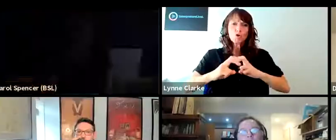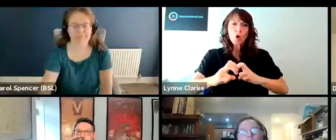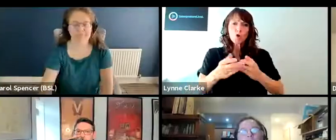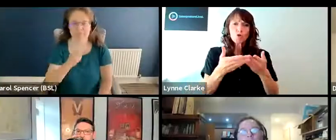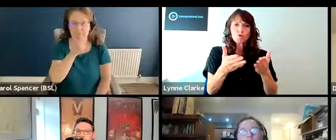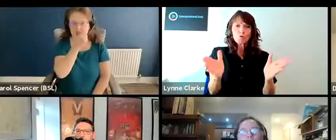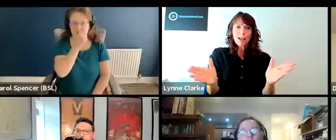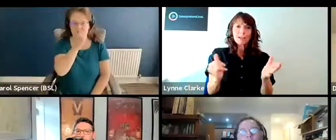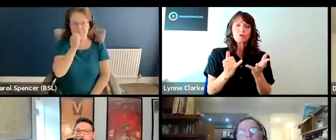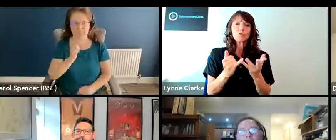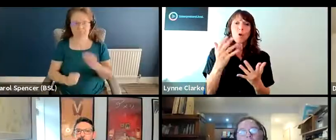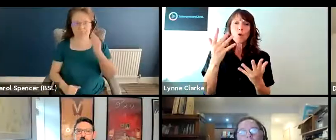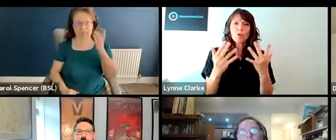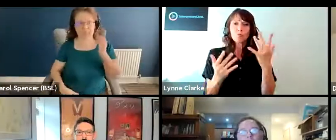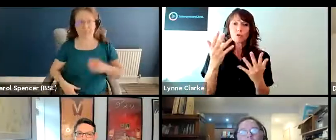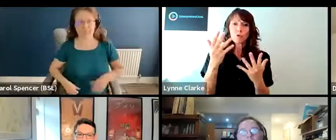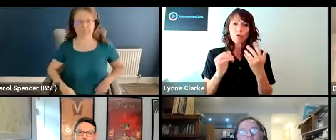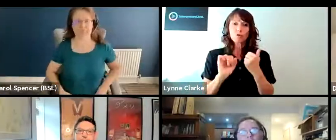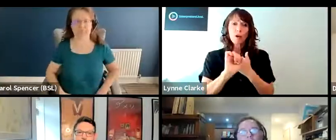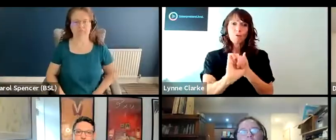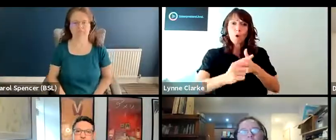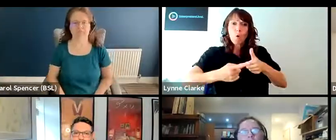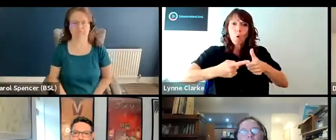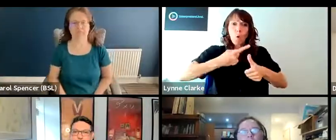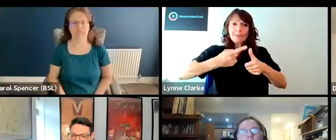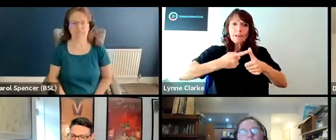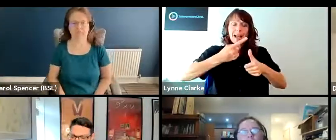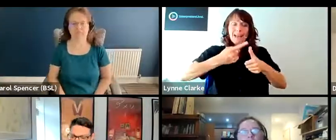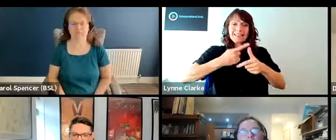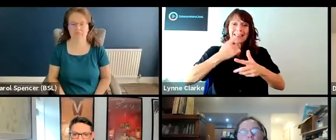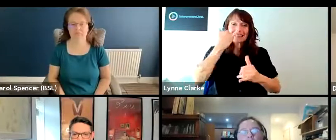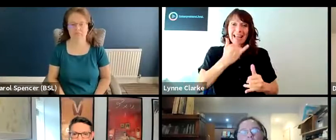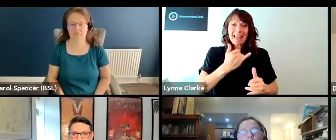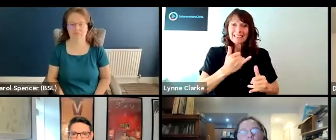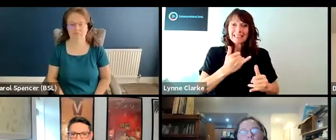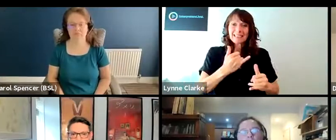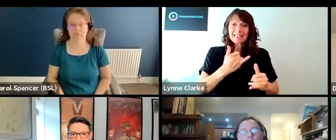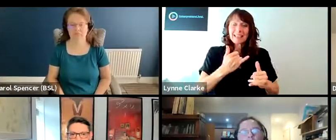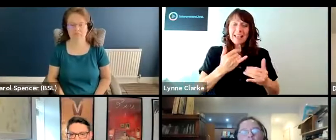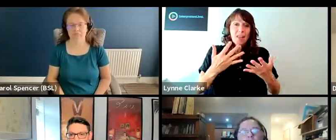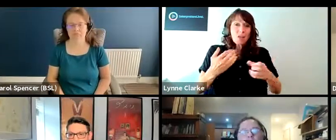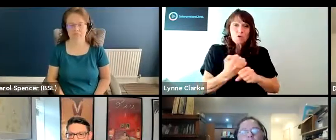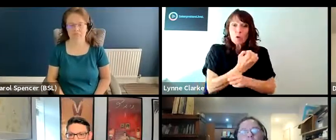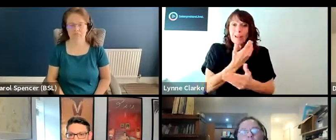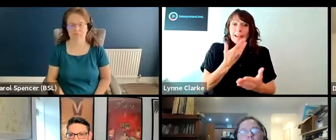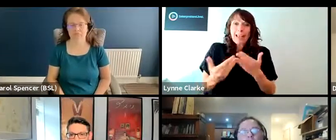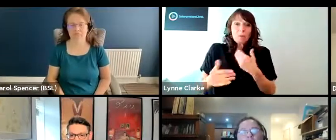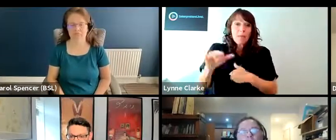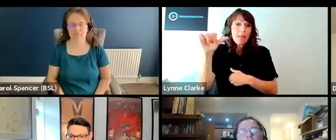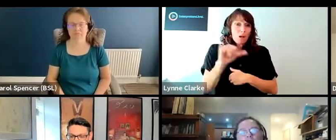of those automated tests that they're already doing , that should influence how people rank.